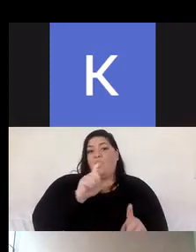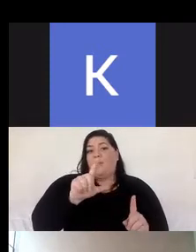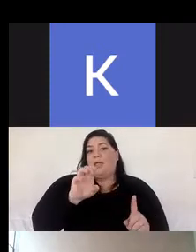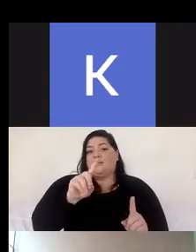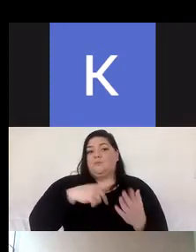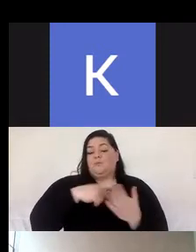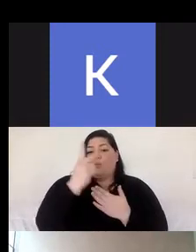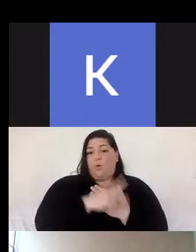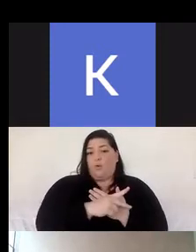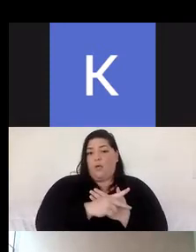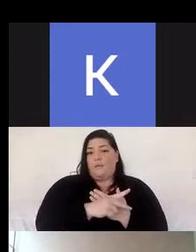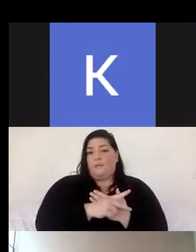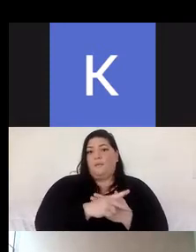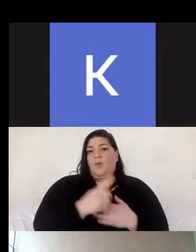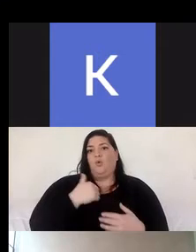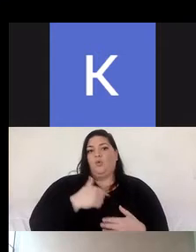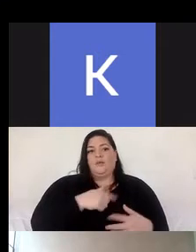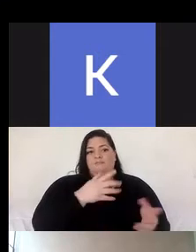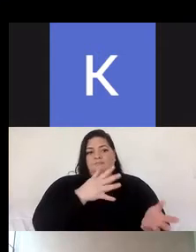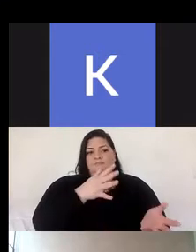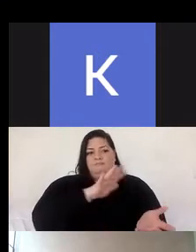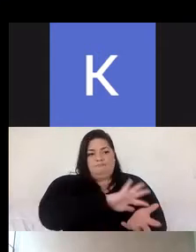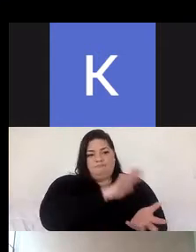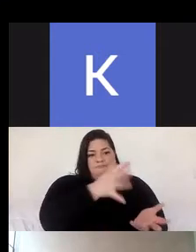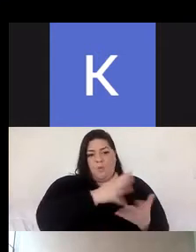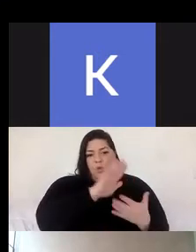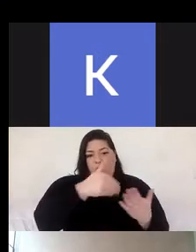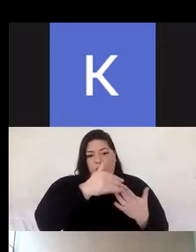and compiled it, in order to help OVW